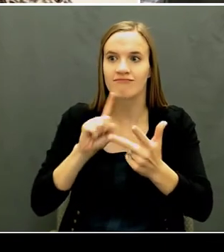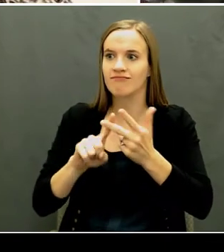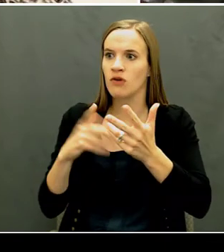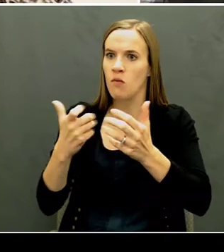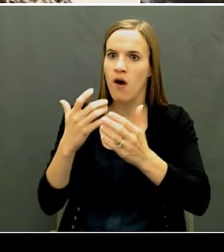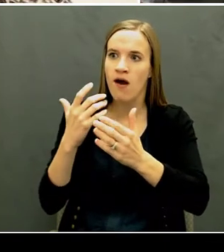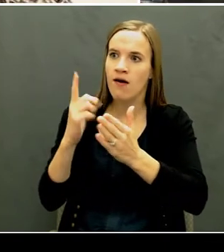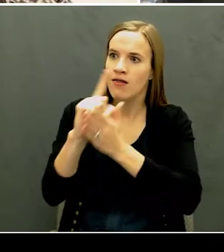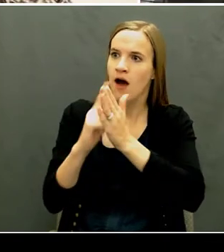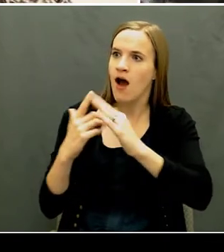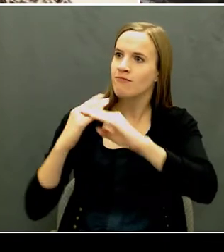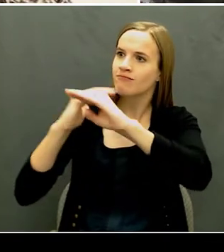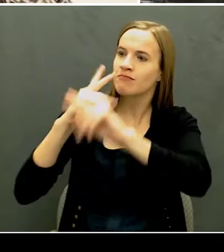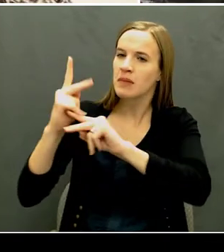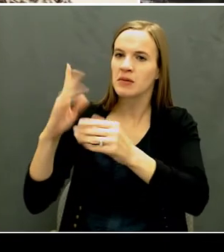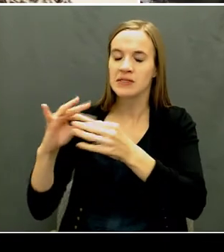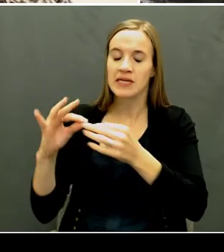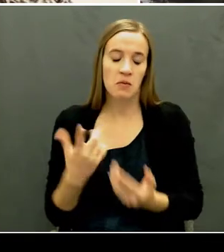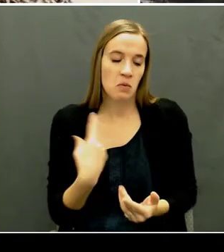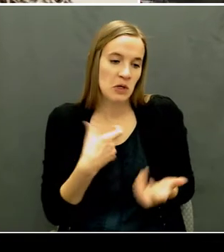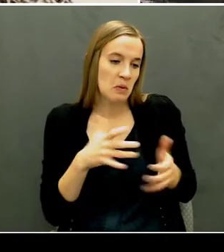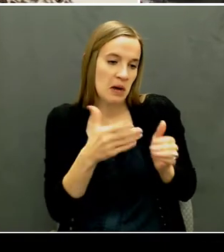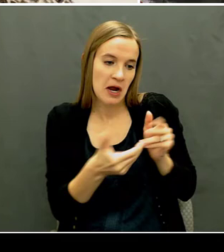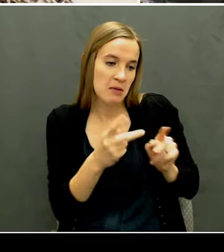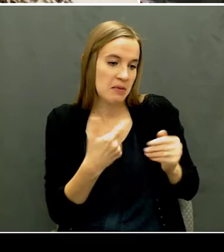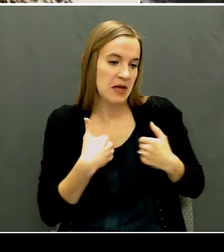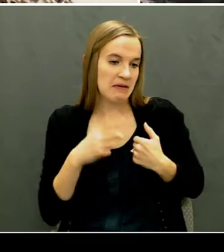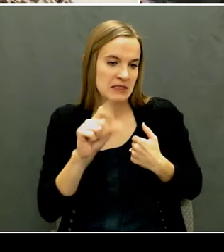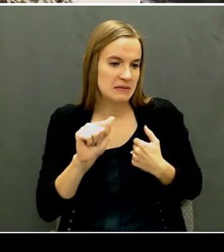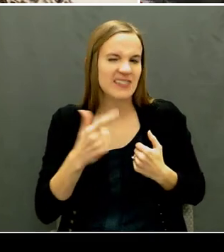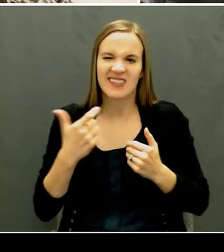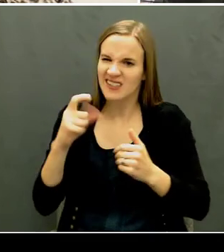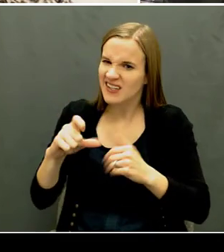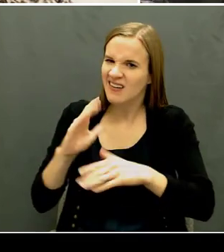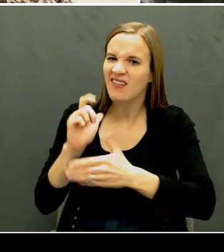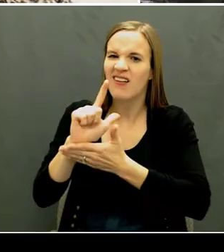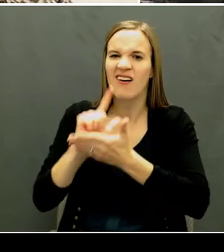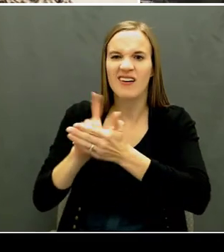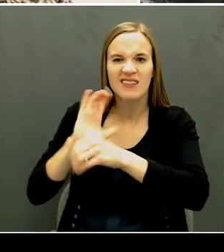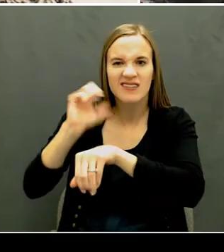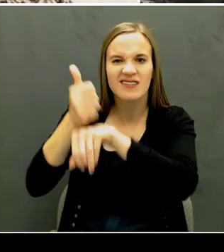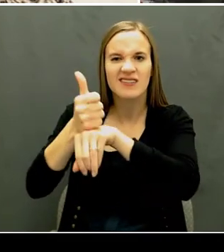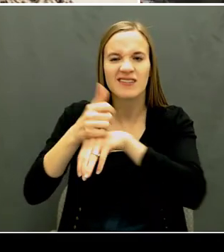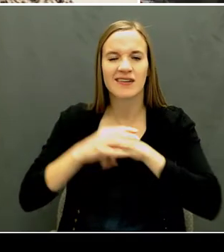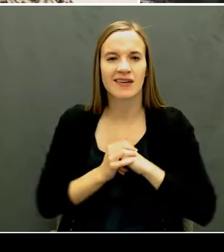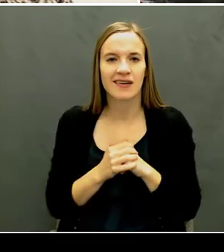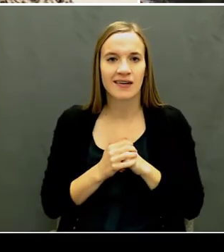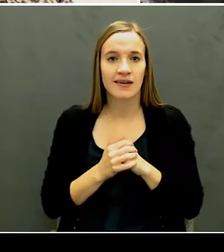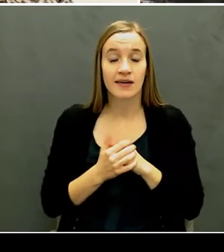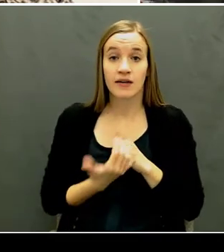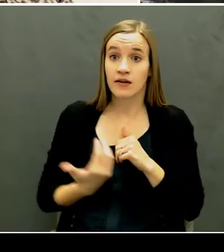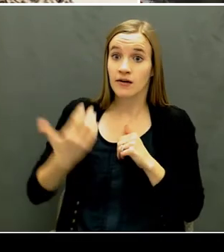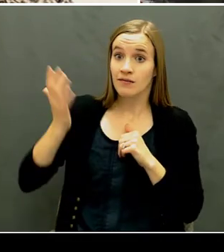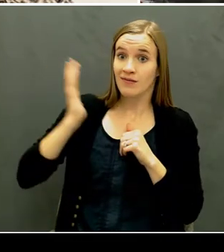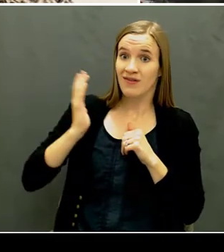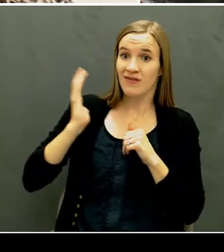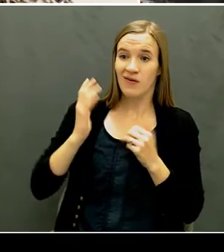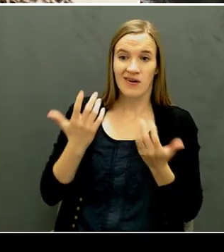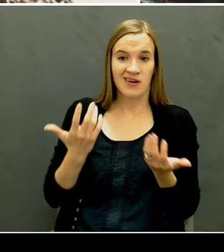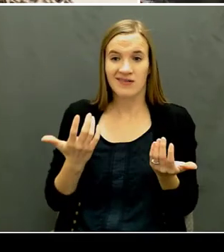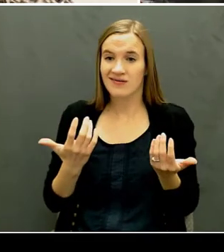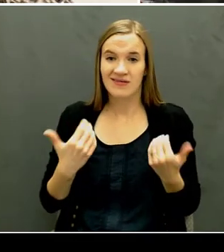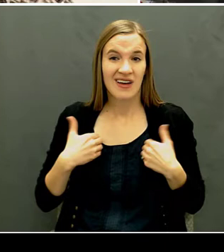I'm trying to say is, you know, didn't have a whole lot of opportunities or education about, you